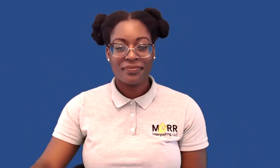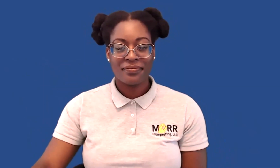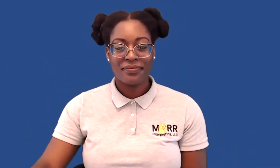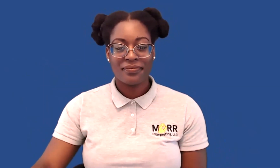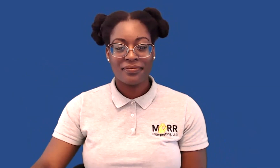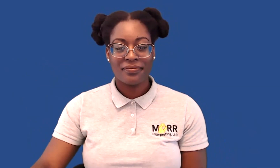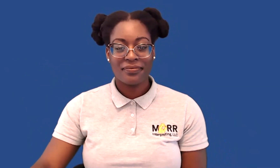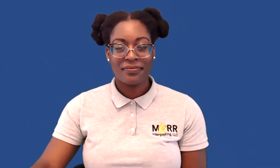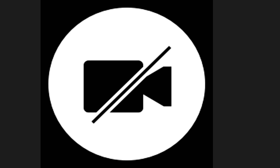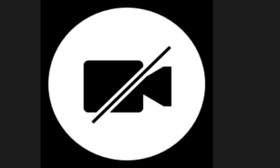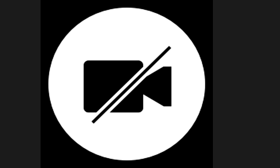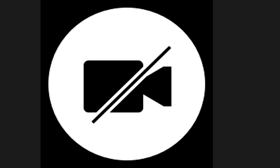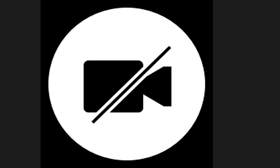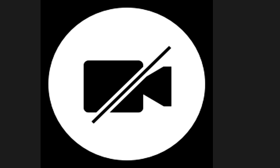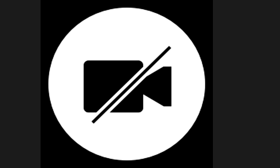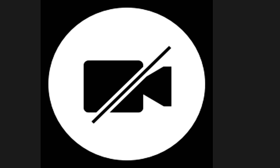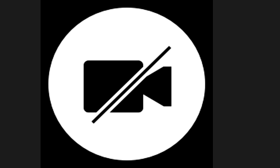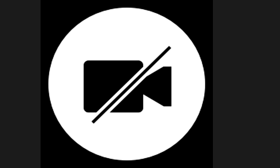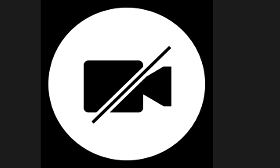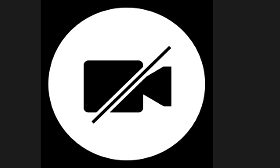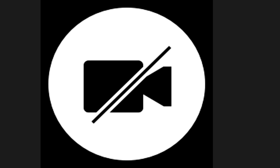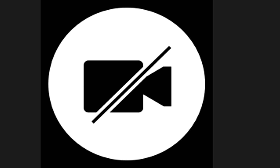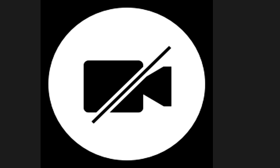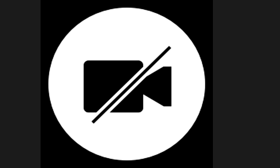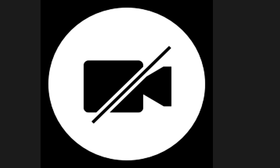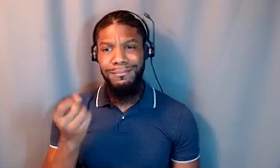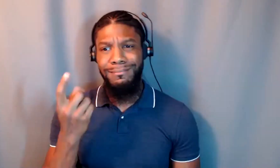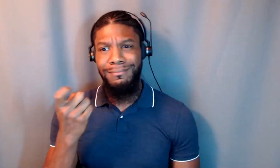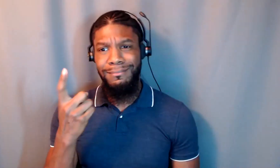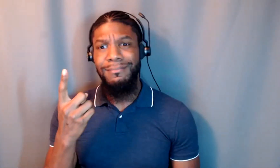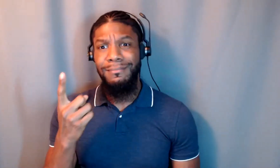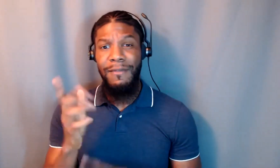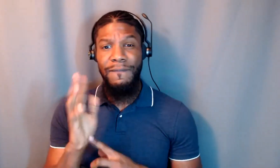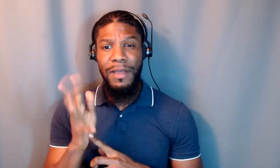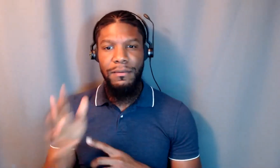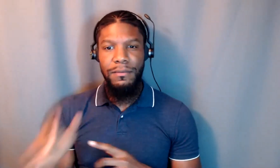[Elle] Okay. Elle here again. We only have about five minutes left,